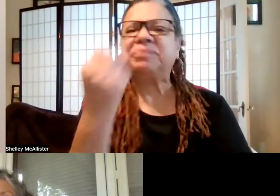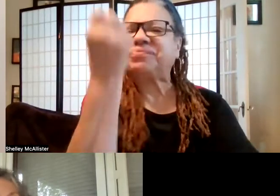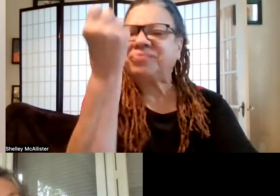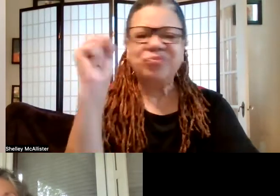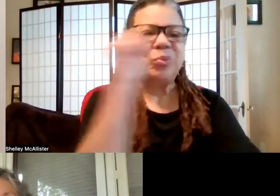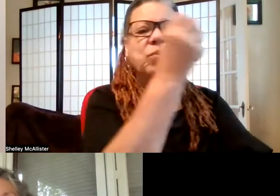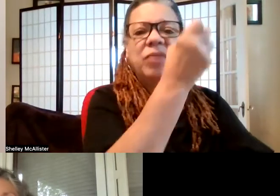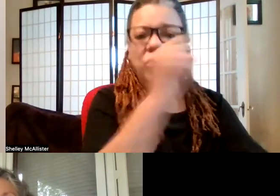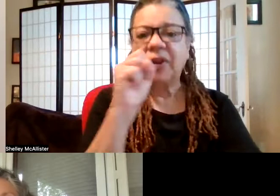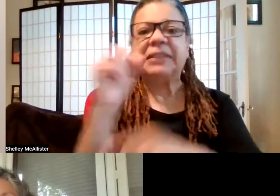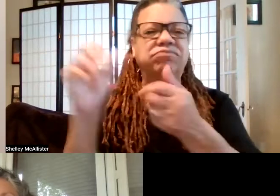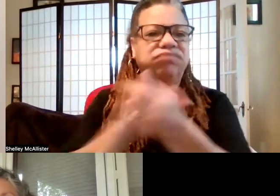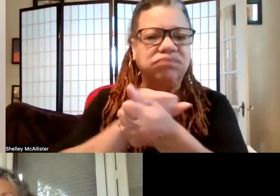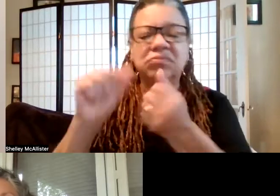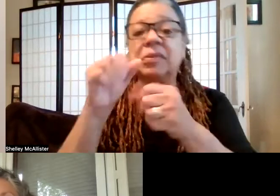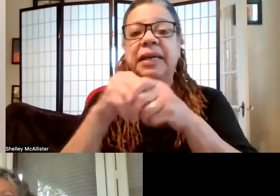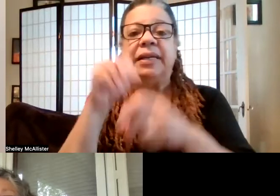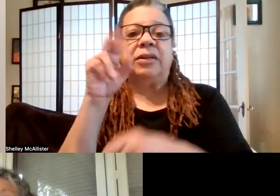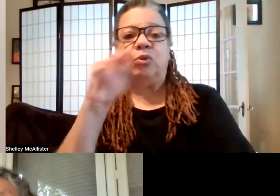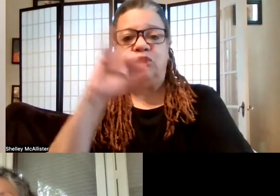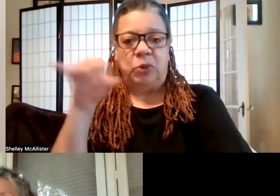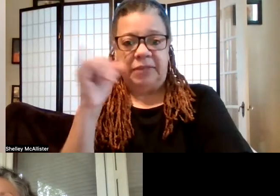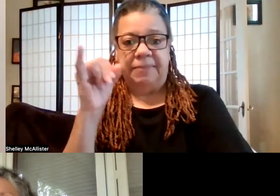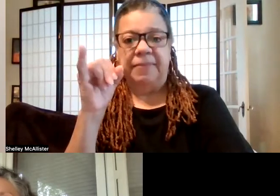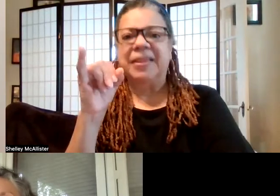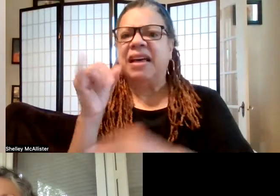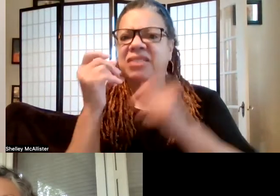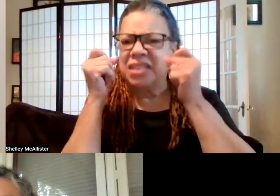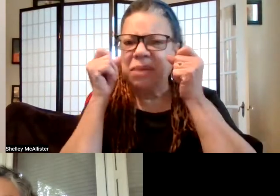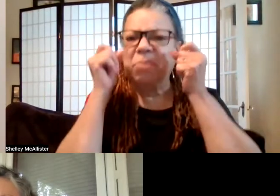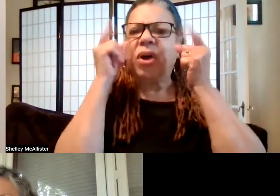just down the street from my home. It was surprising. I didn't understand.